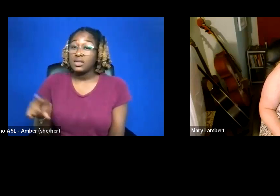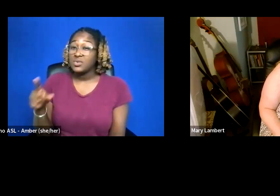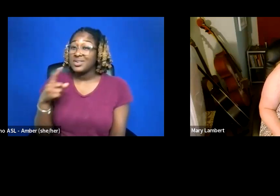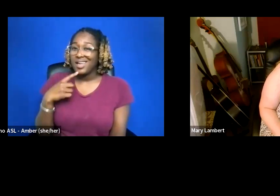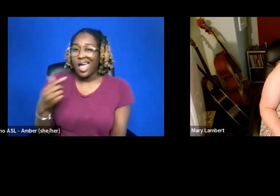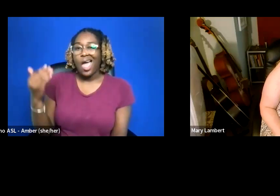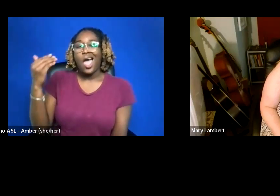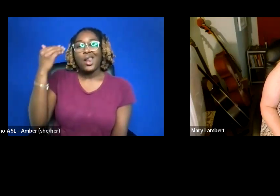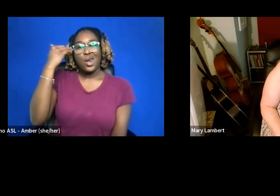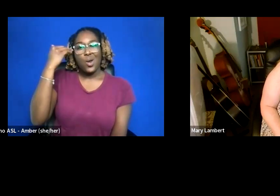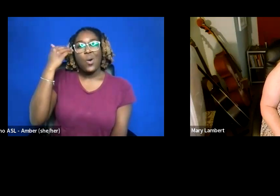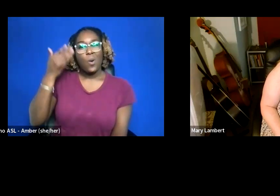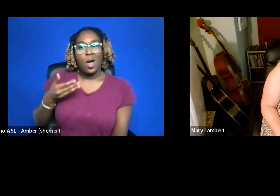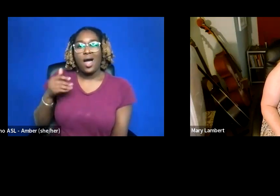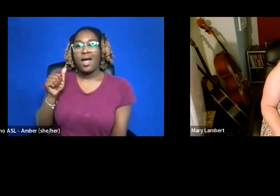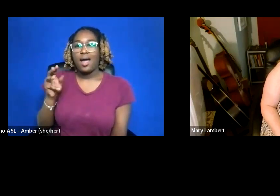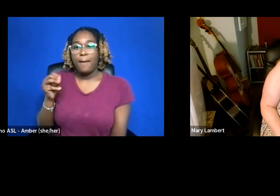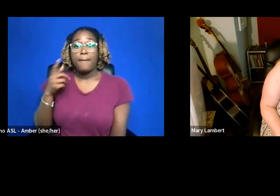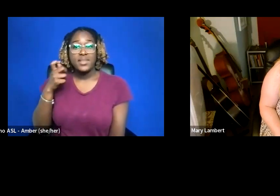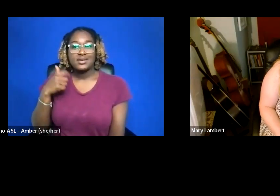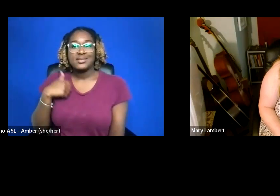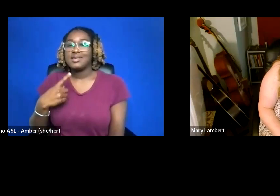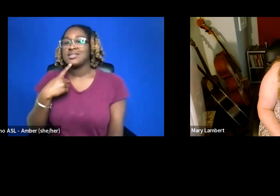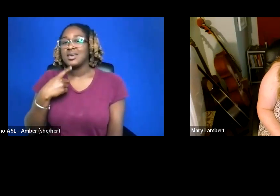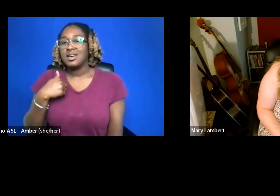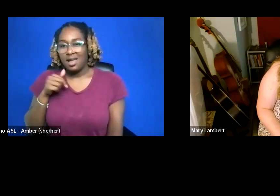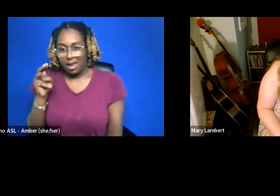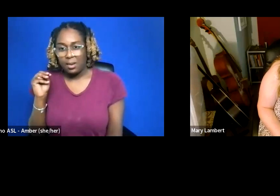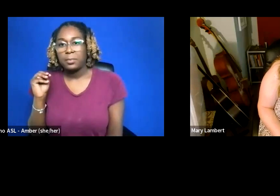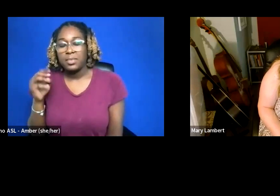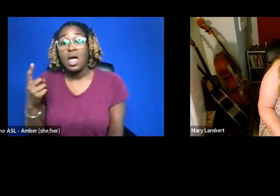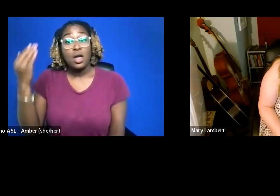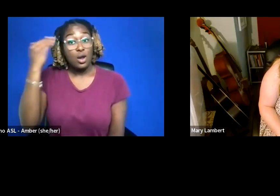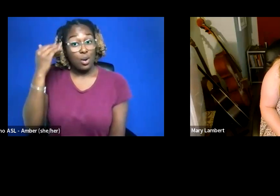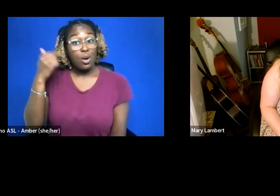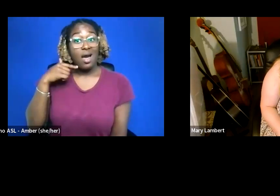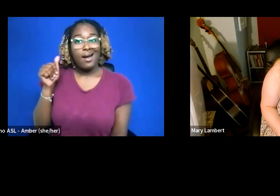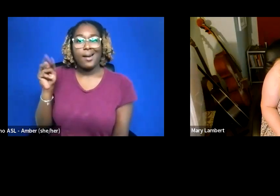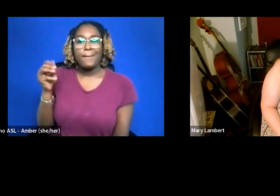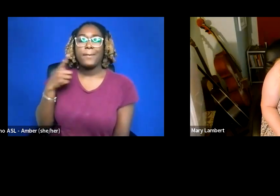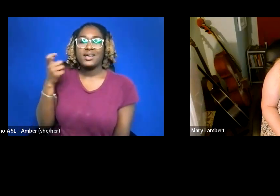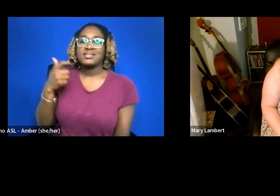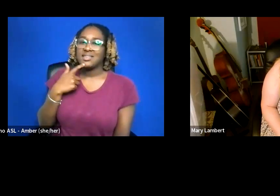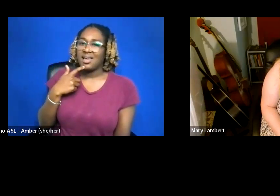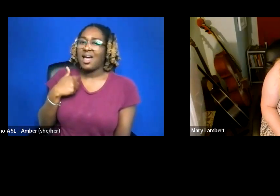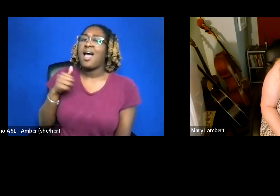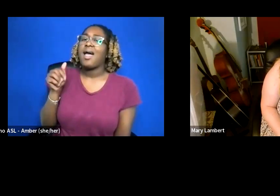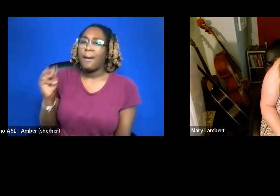And because I said I am no, I am because is said I am.